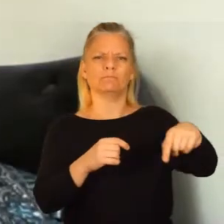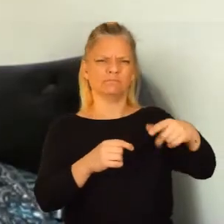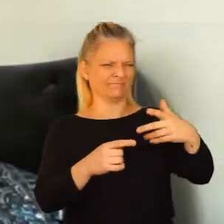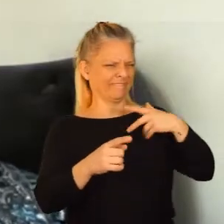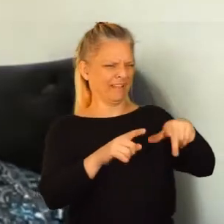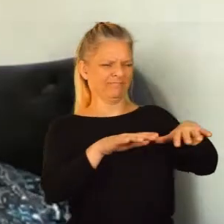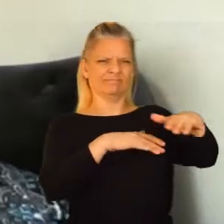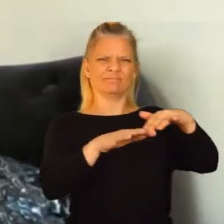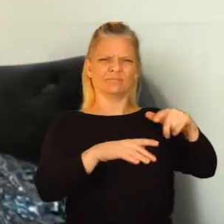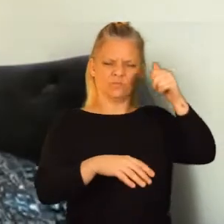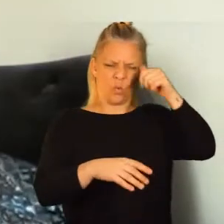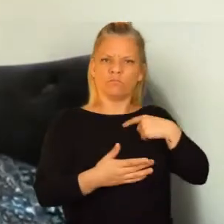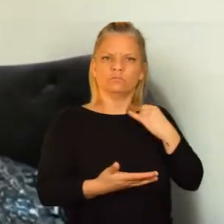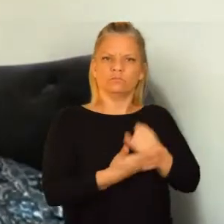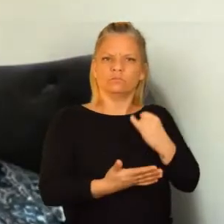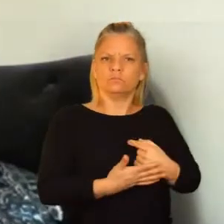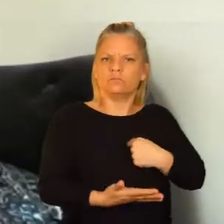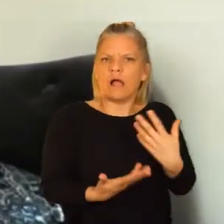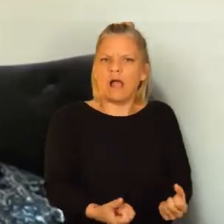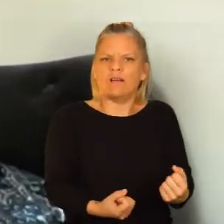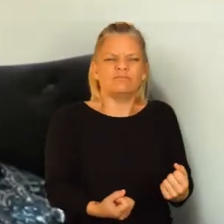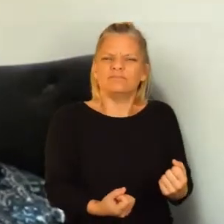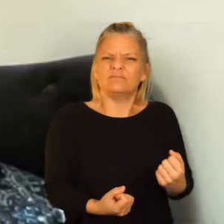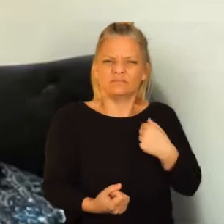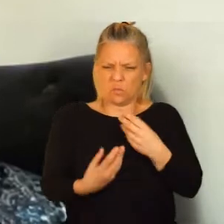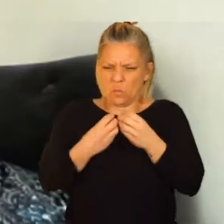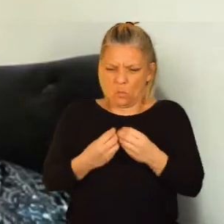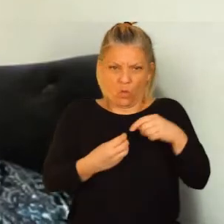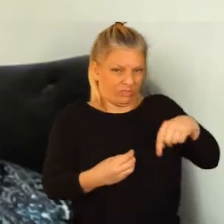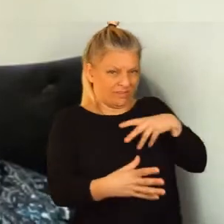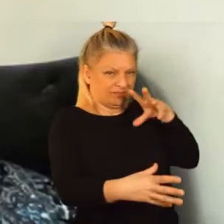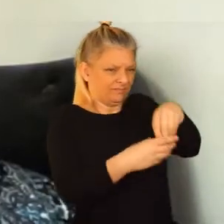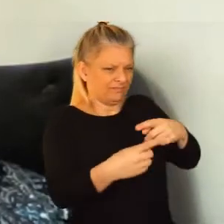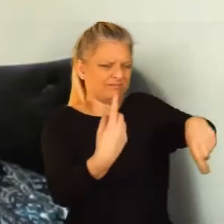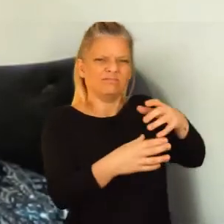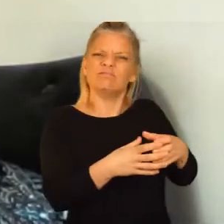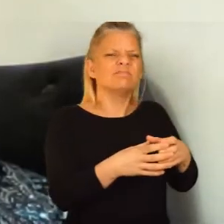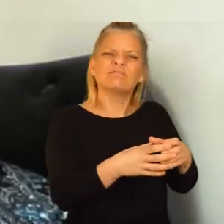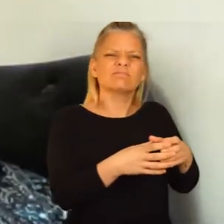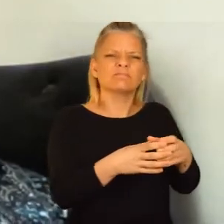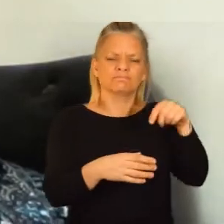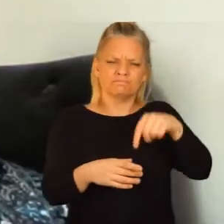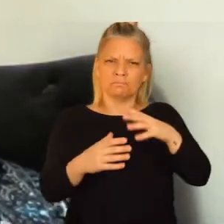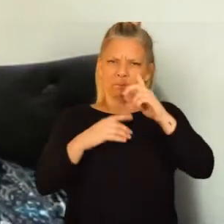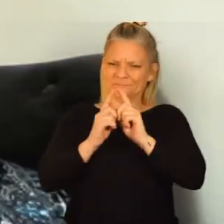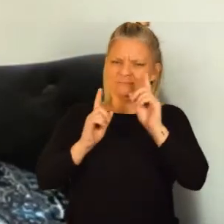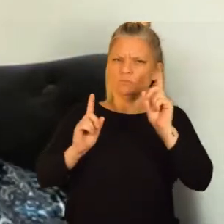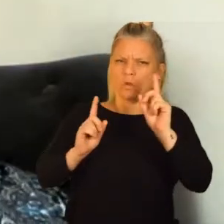wrong with me' and I'm not worthy to be around other people it's something around um building up